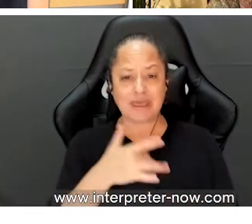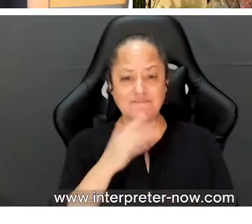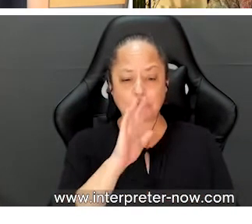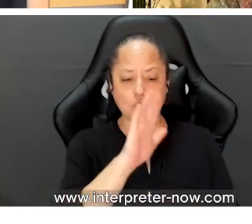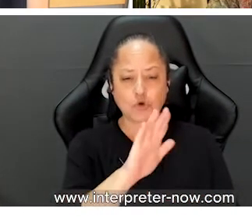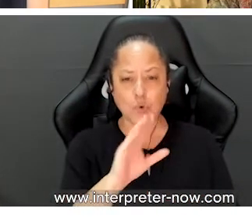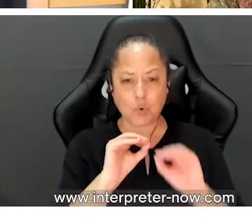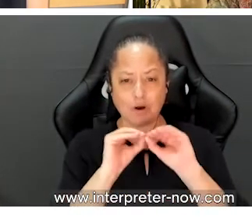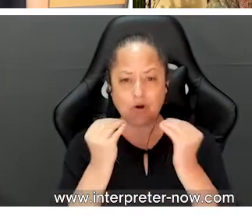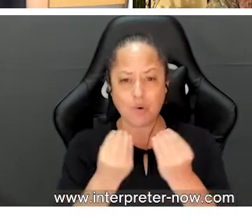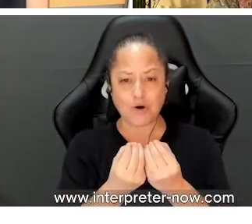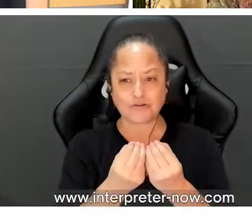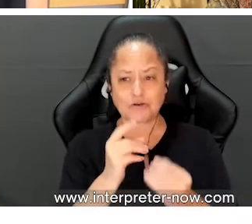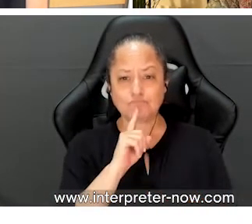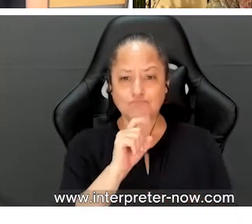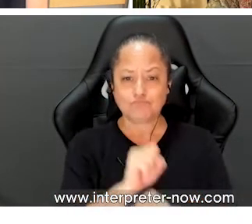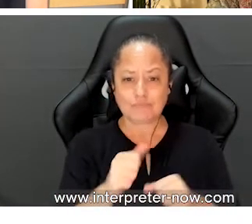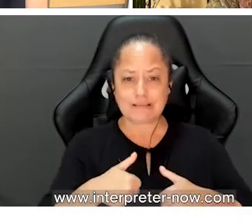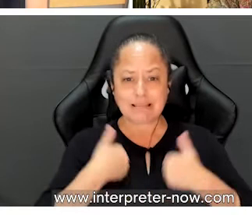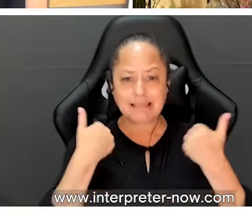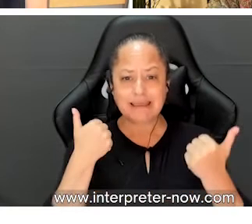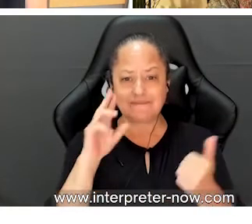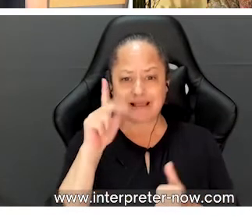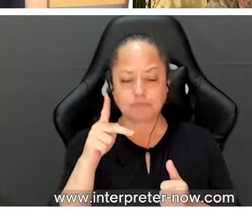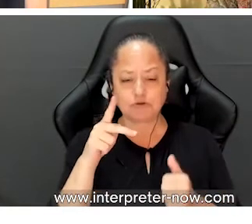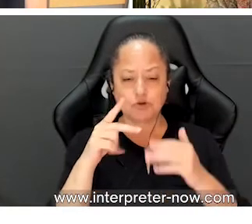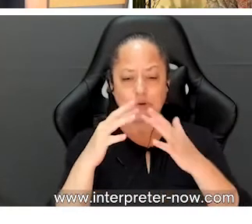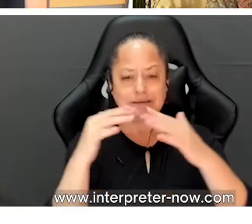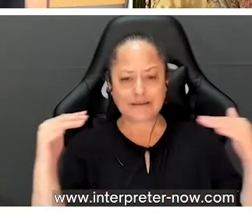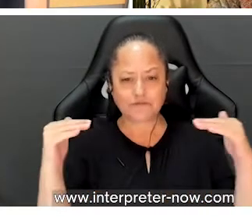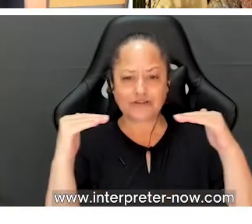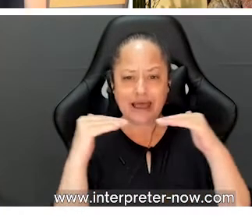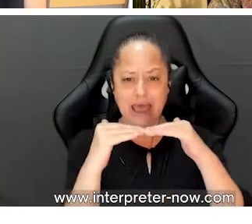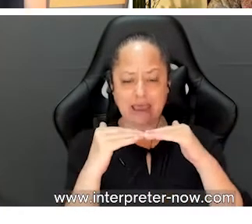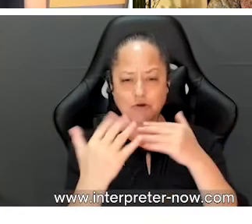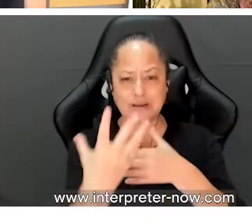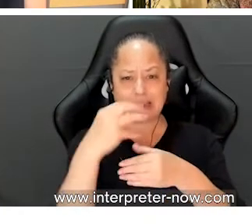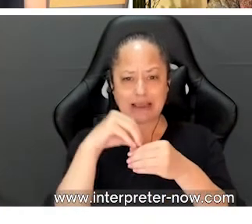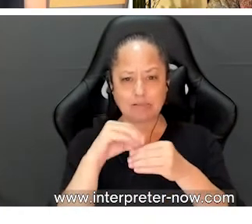they feel that your organization truly lives up to diversity, equity, inclusion and belonging